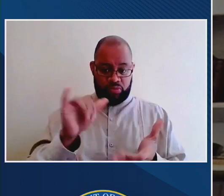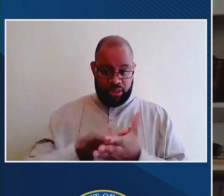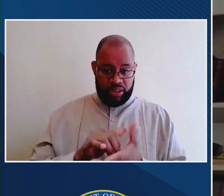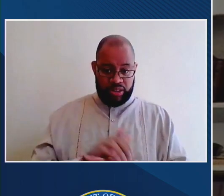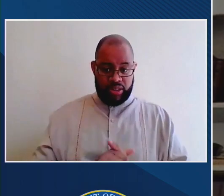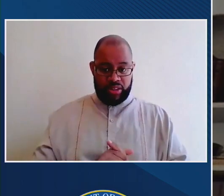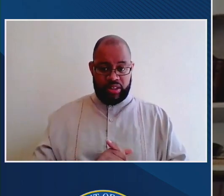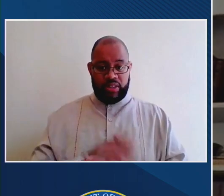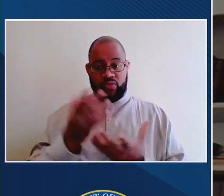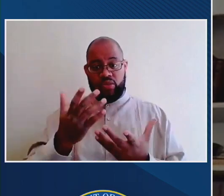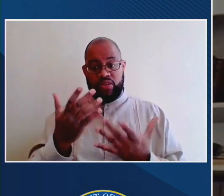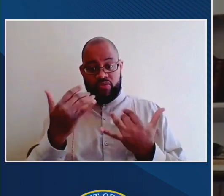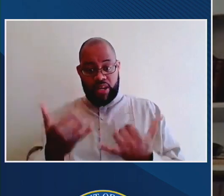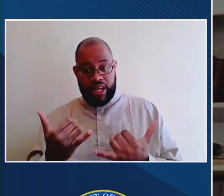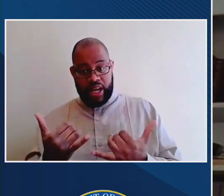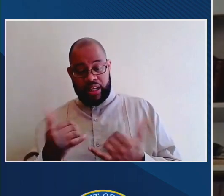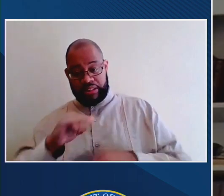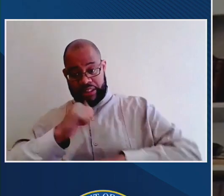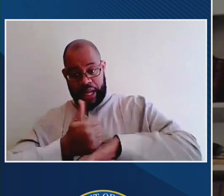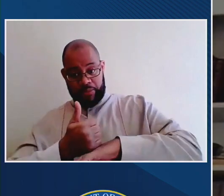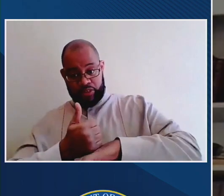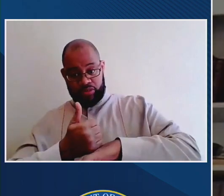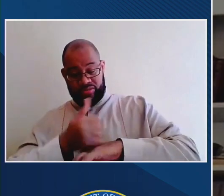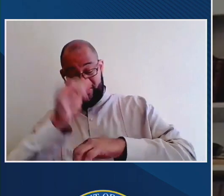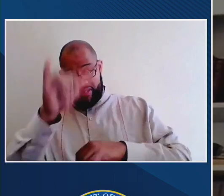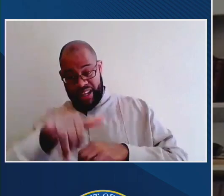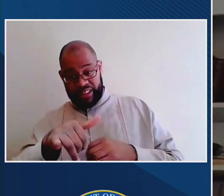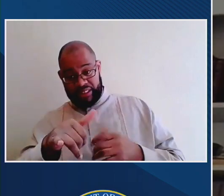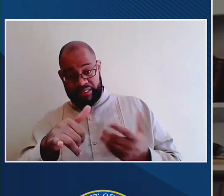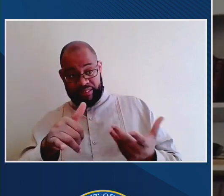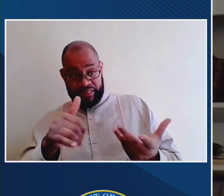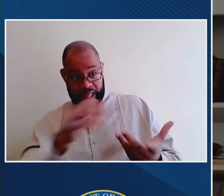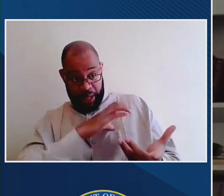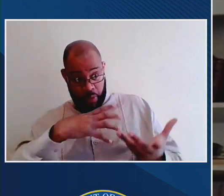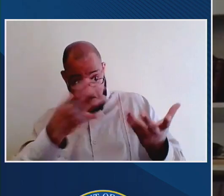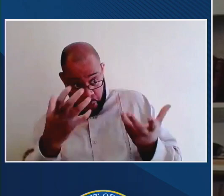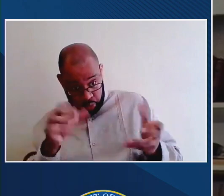right now, just establish that it is the will of the committee to add- to split